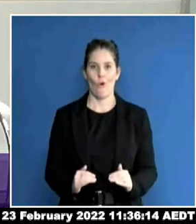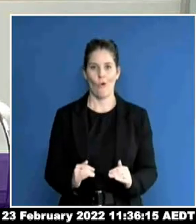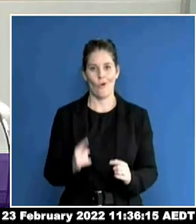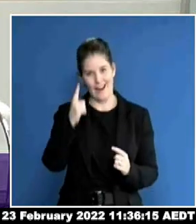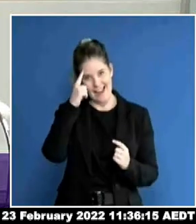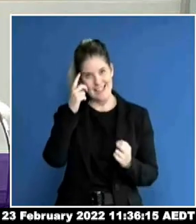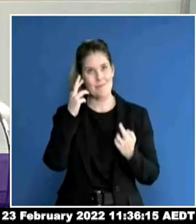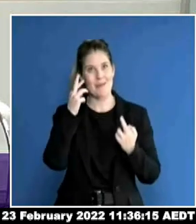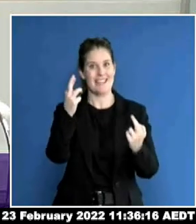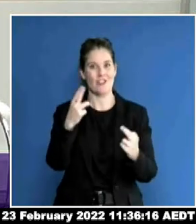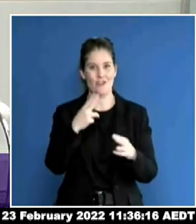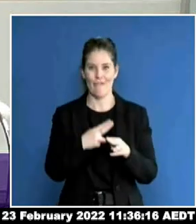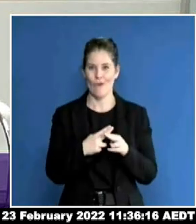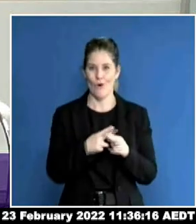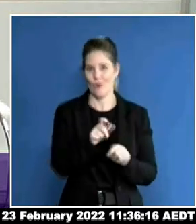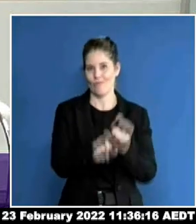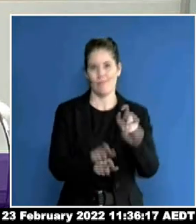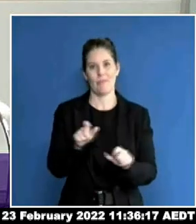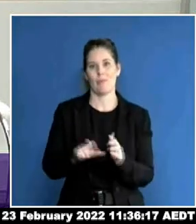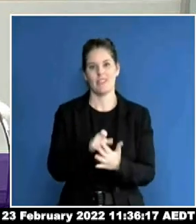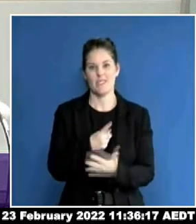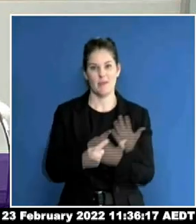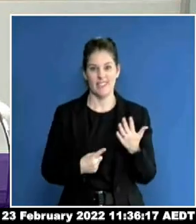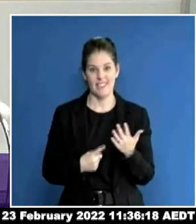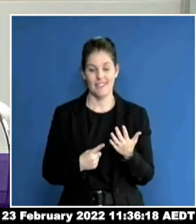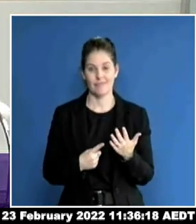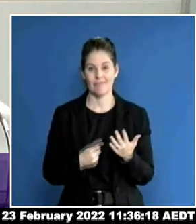sometimes, just, is not being - not really listening to the expectations of a disabled